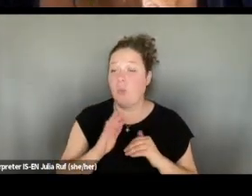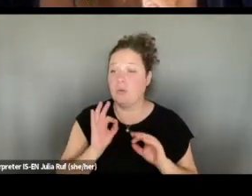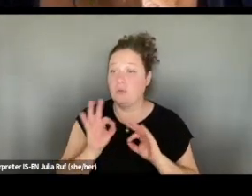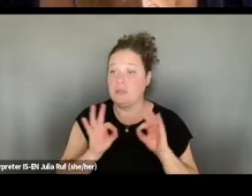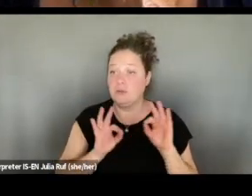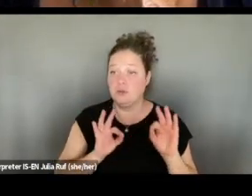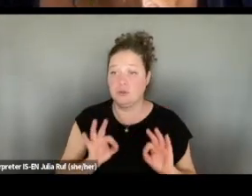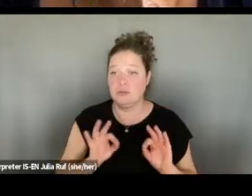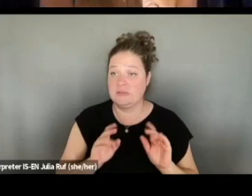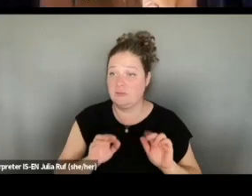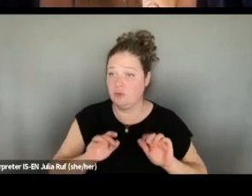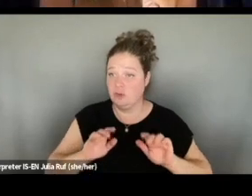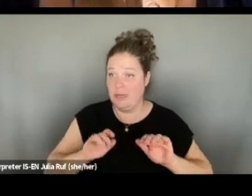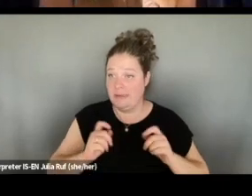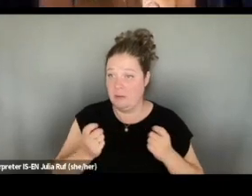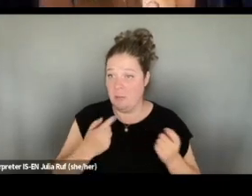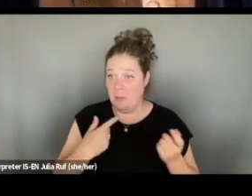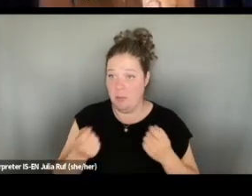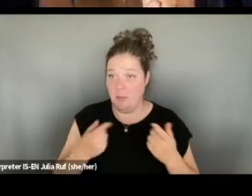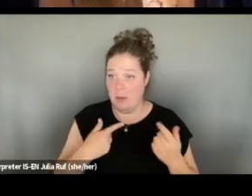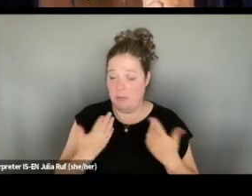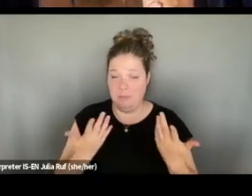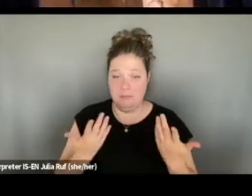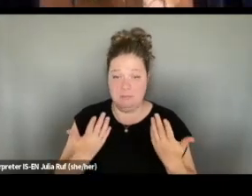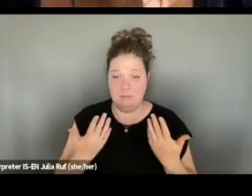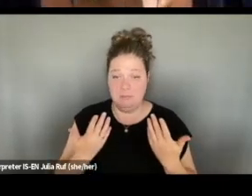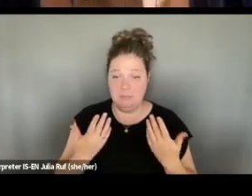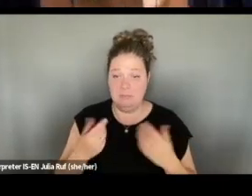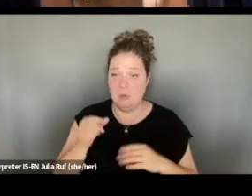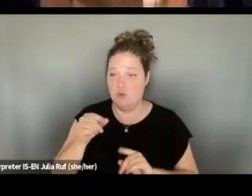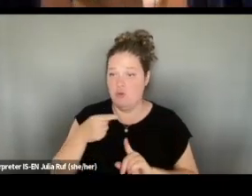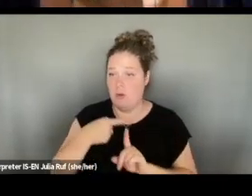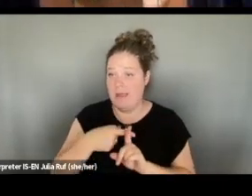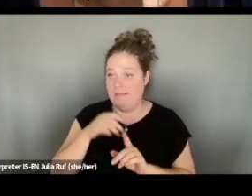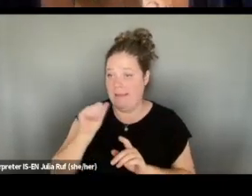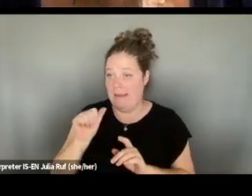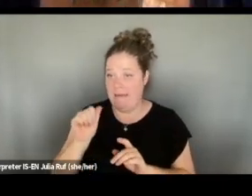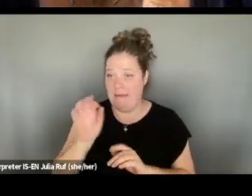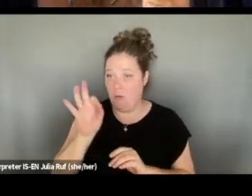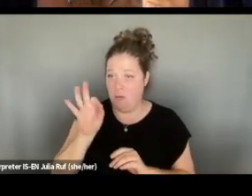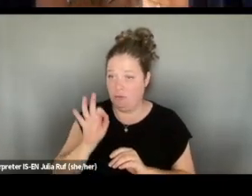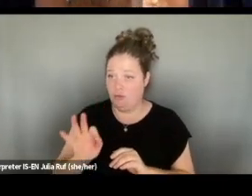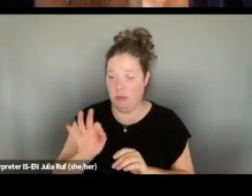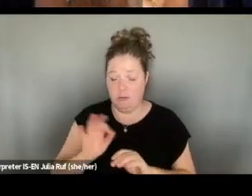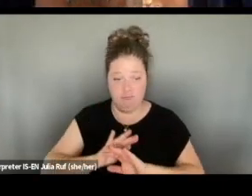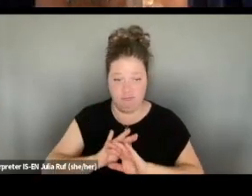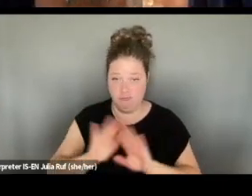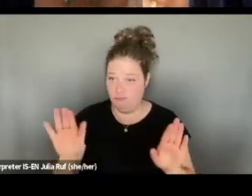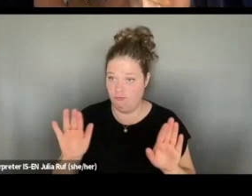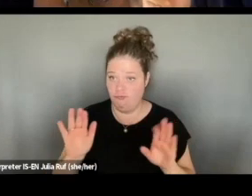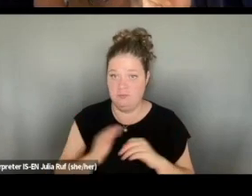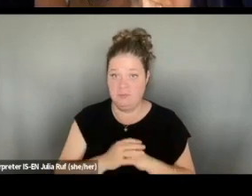So, do we have any questions in the chat? No? No more questions in the questions and answers. So -- yes. This is always the